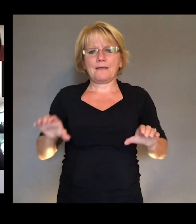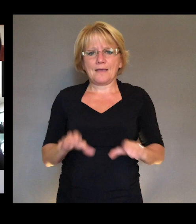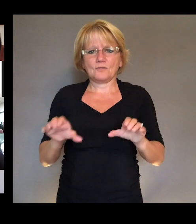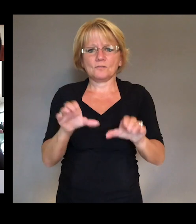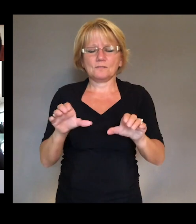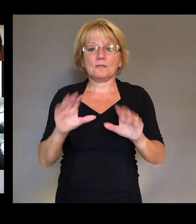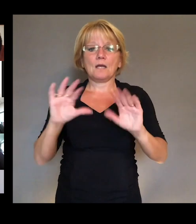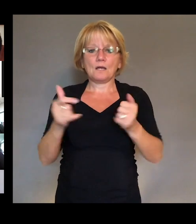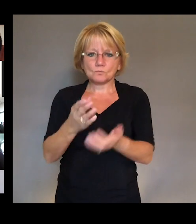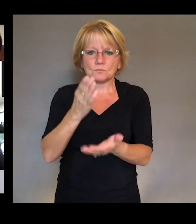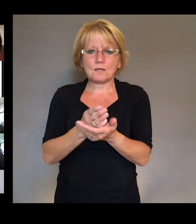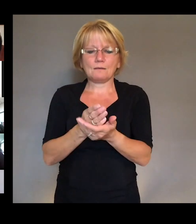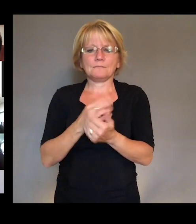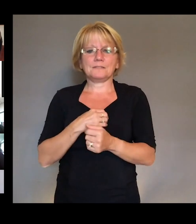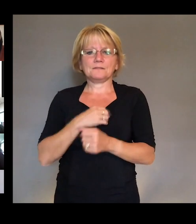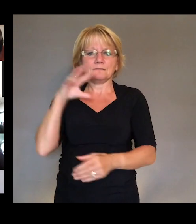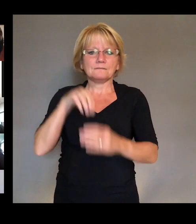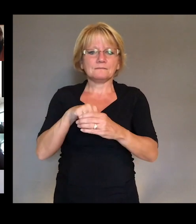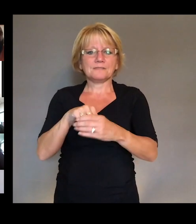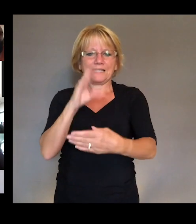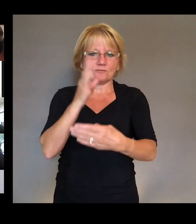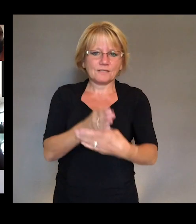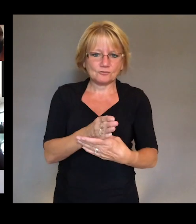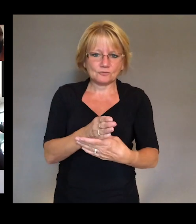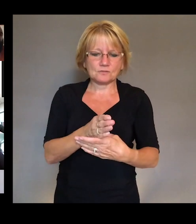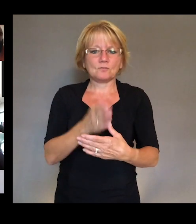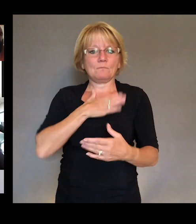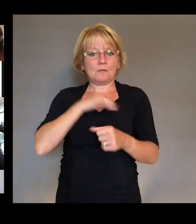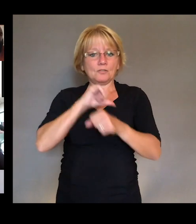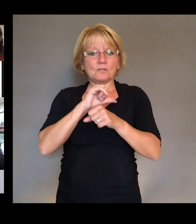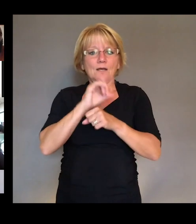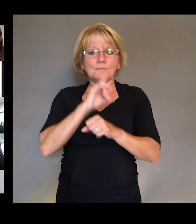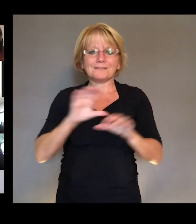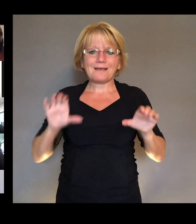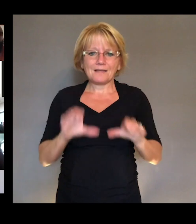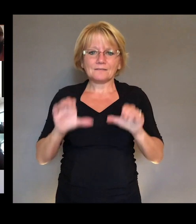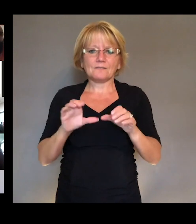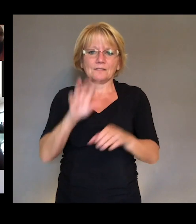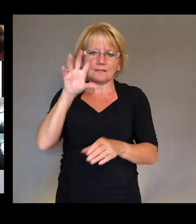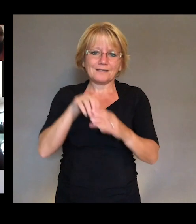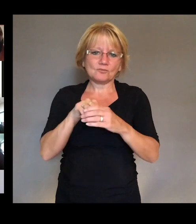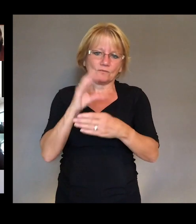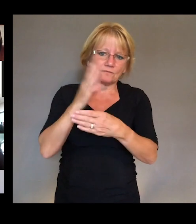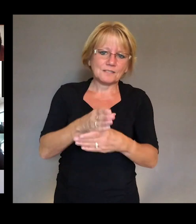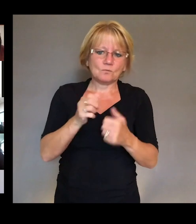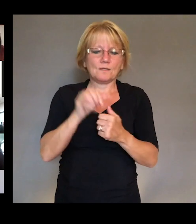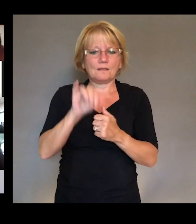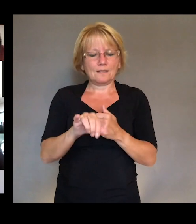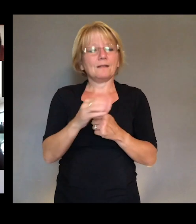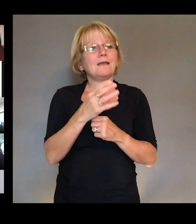What stops that process as an active intervention. And so I see my job is to actively intervene in that process of reproduction.